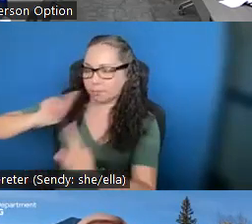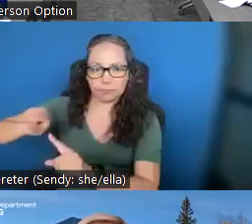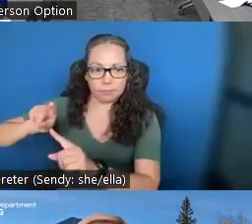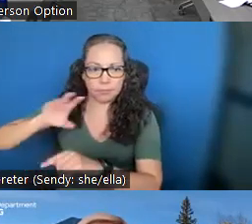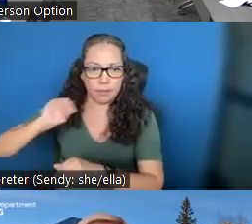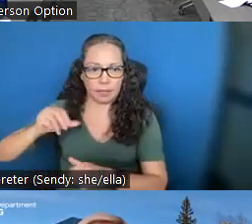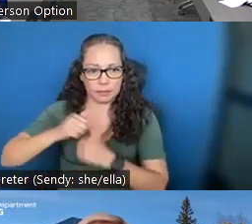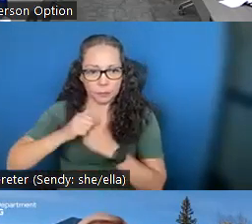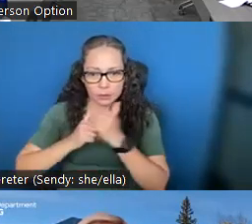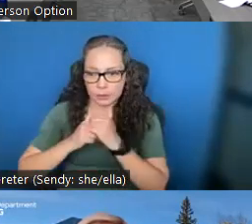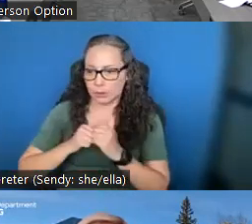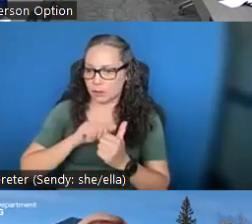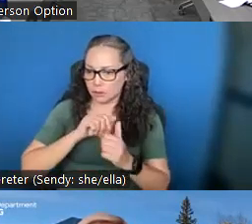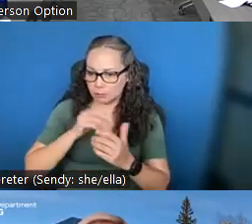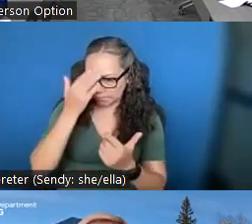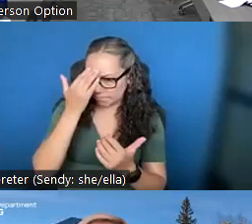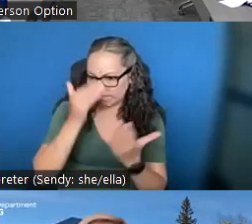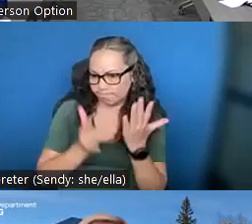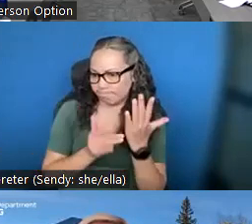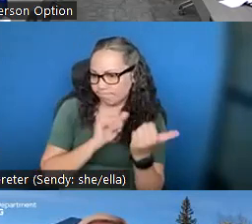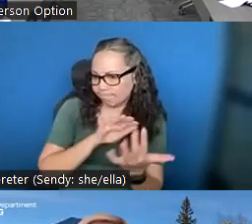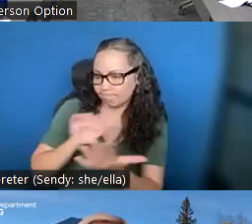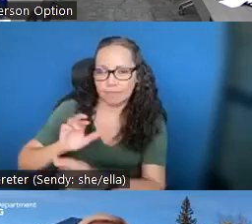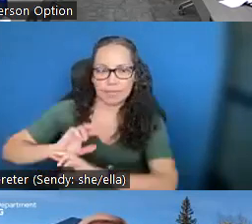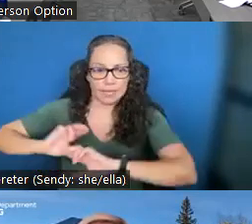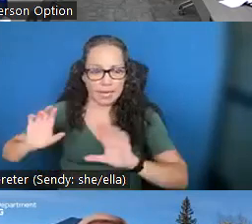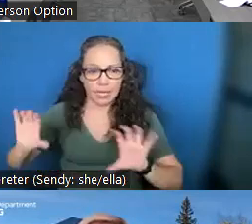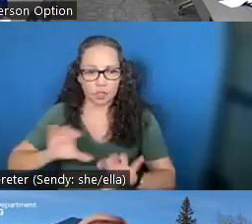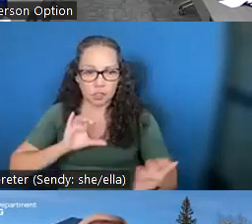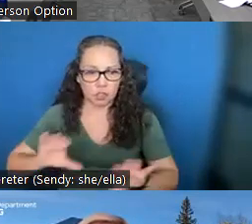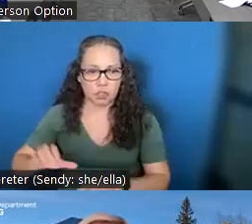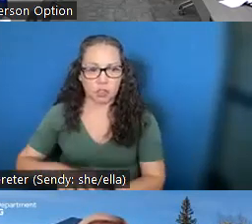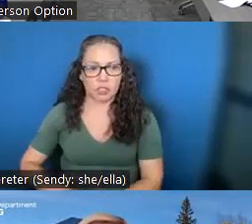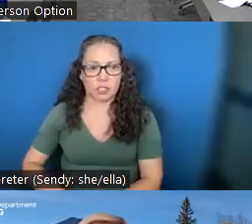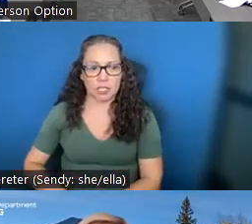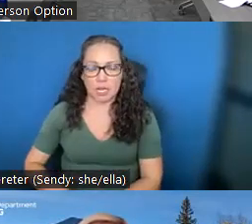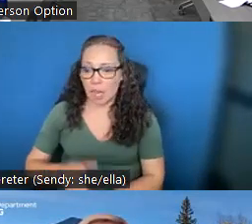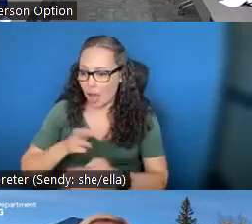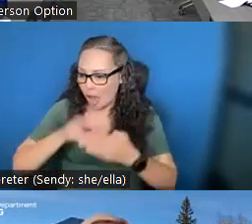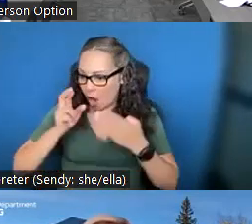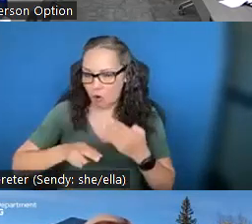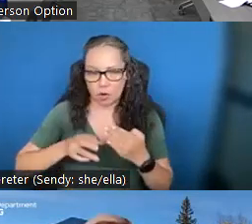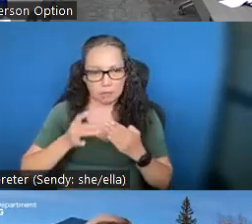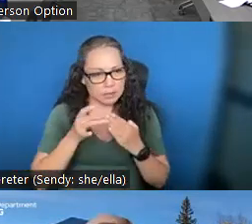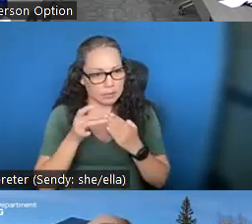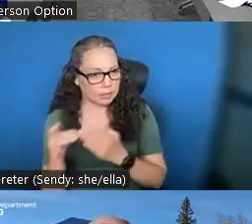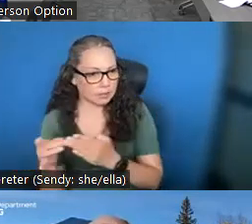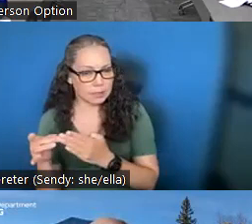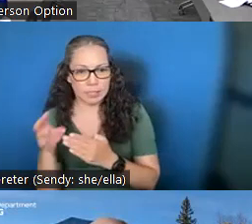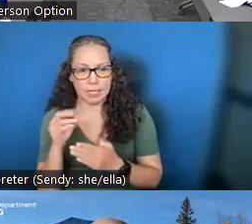and action oriented performance-based and outcomes driven and integrated next